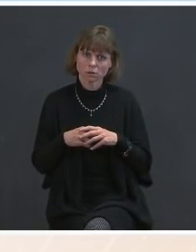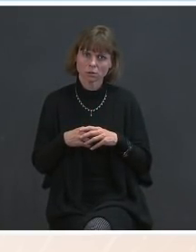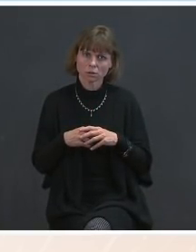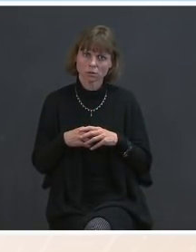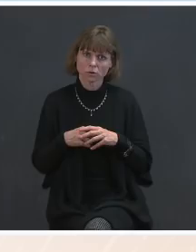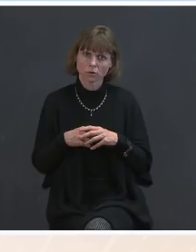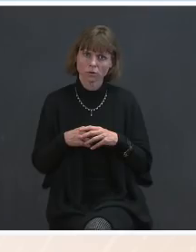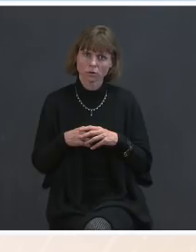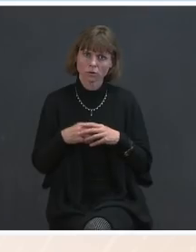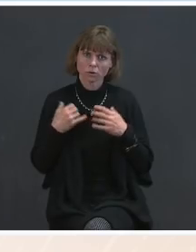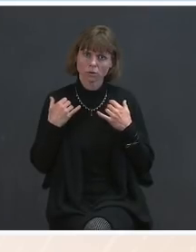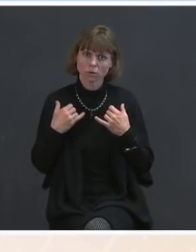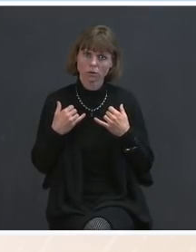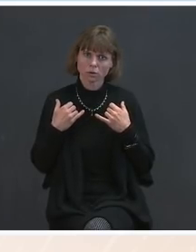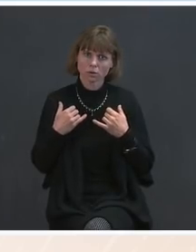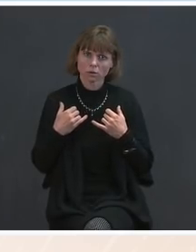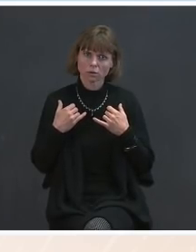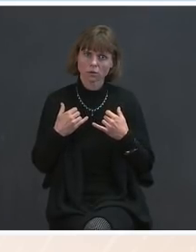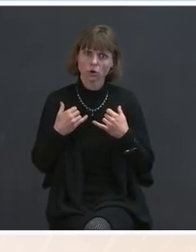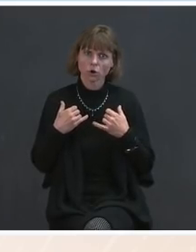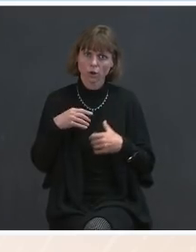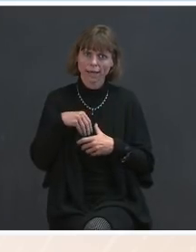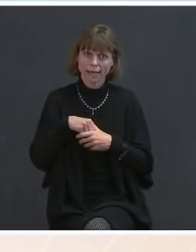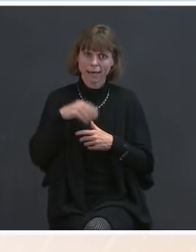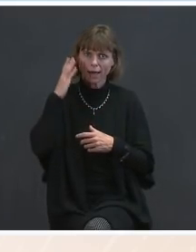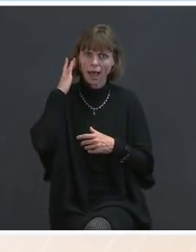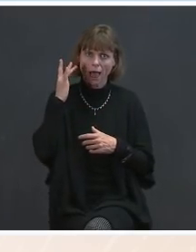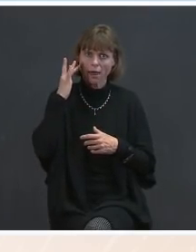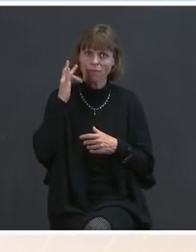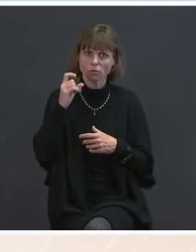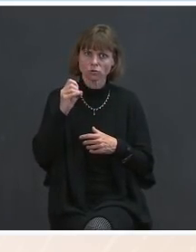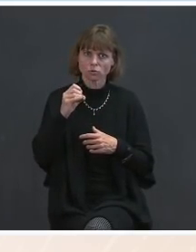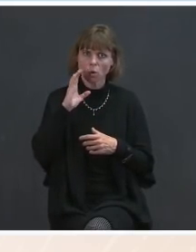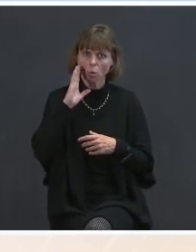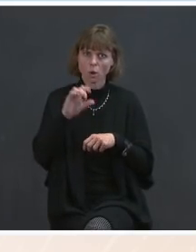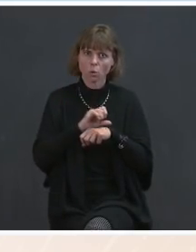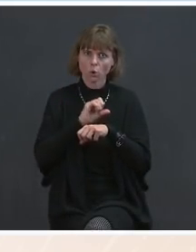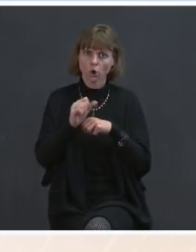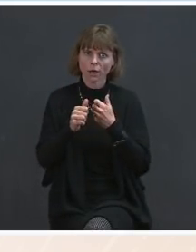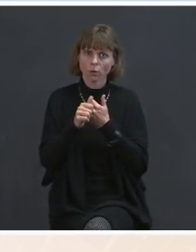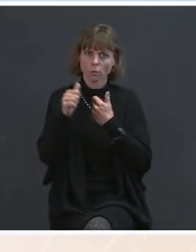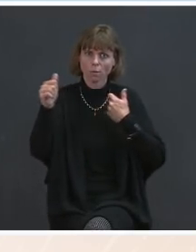He's currently -- I do know he's currently in California, and so he'll be rem- -- working remotely for a period of time